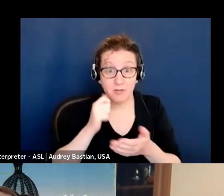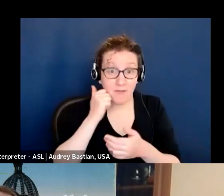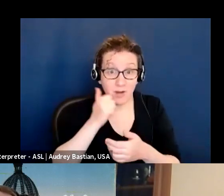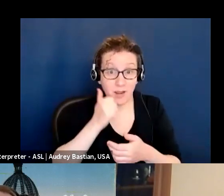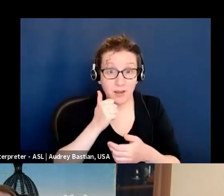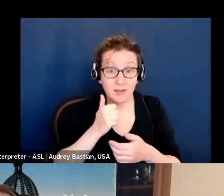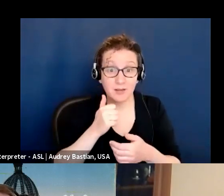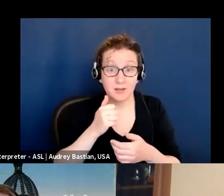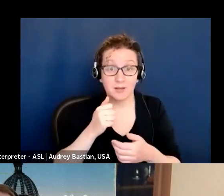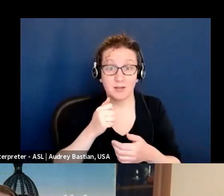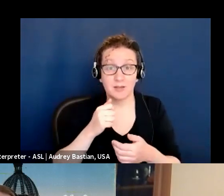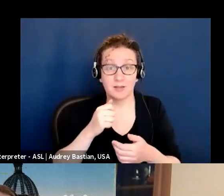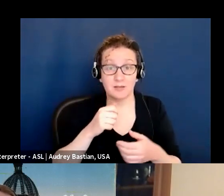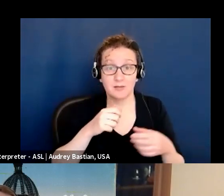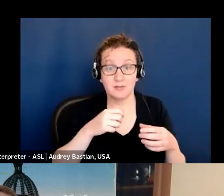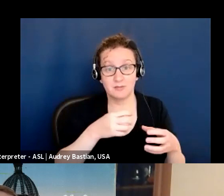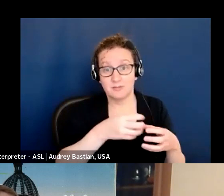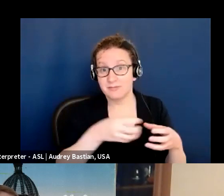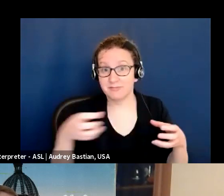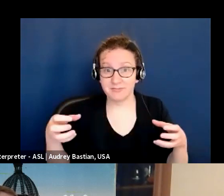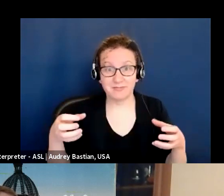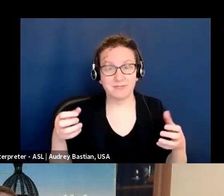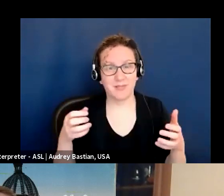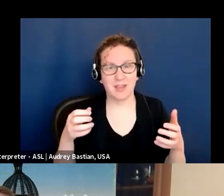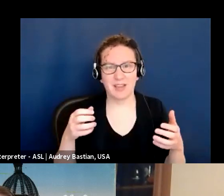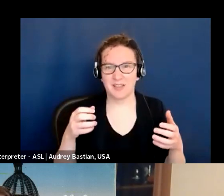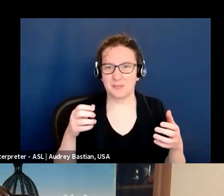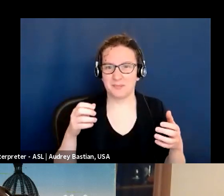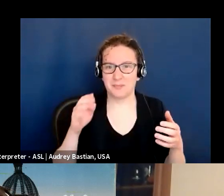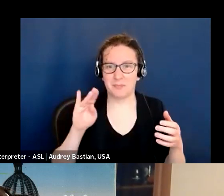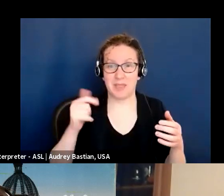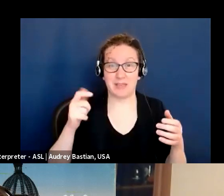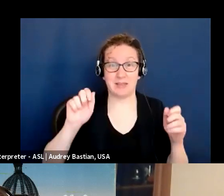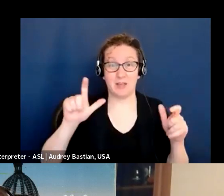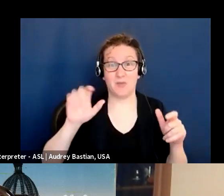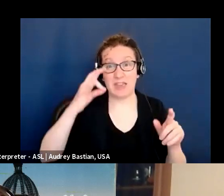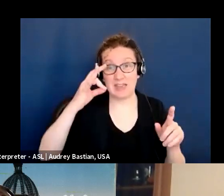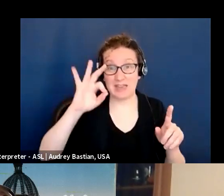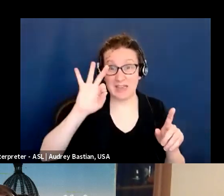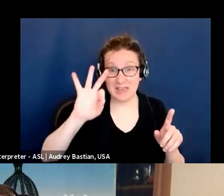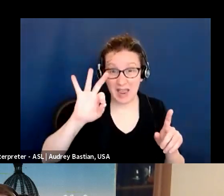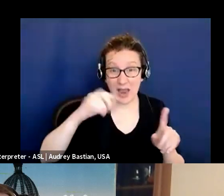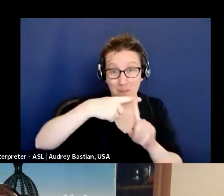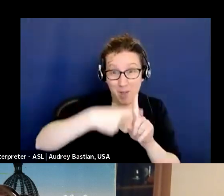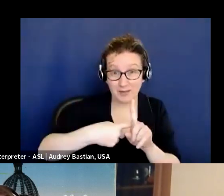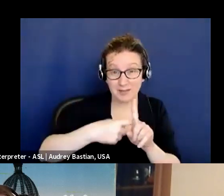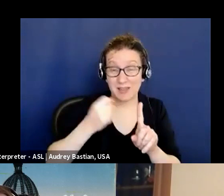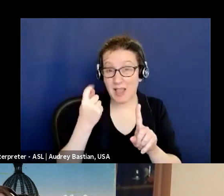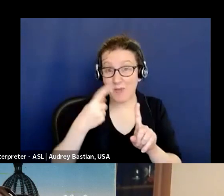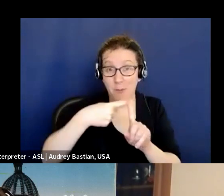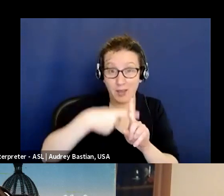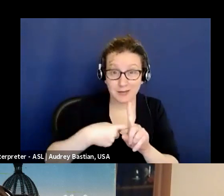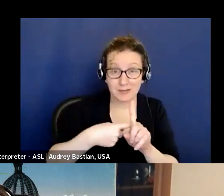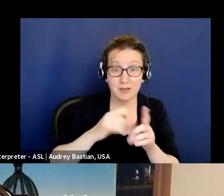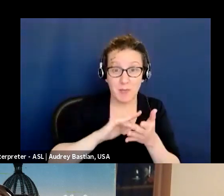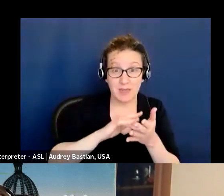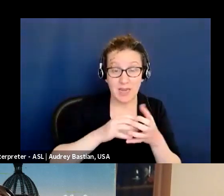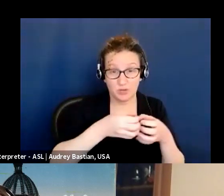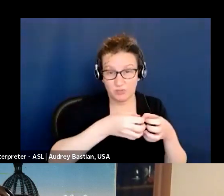it's a big deal to try to get like nine to 11 months ever medication.